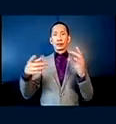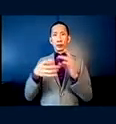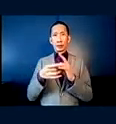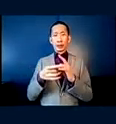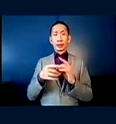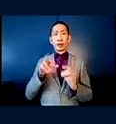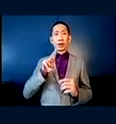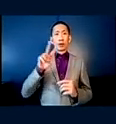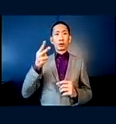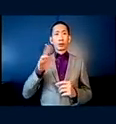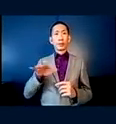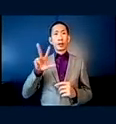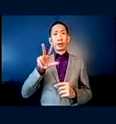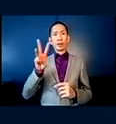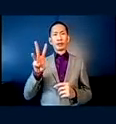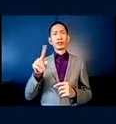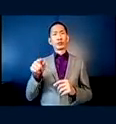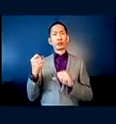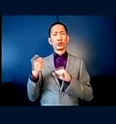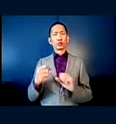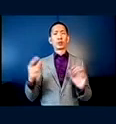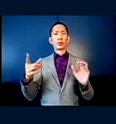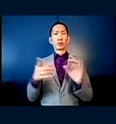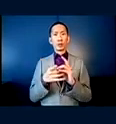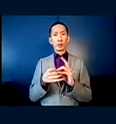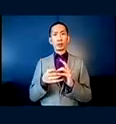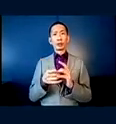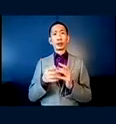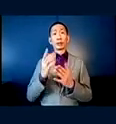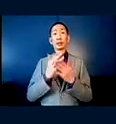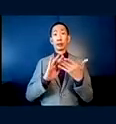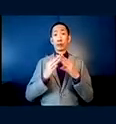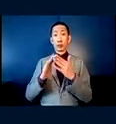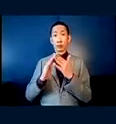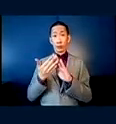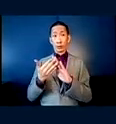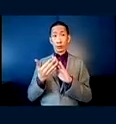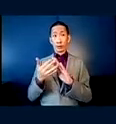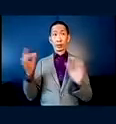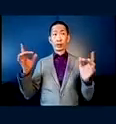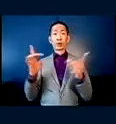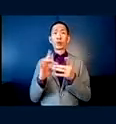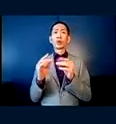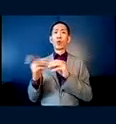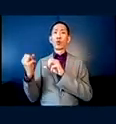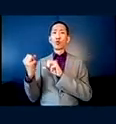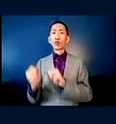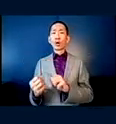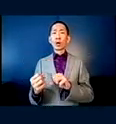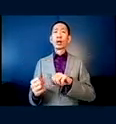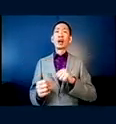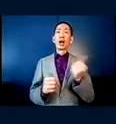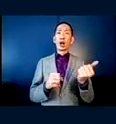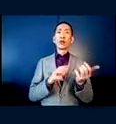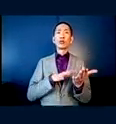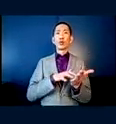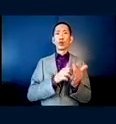THERE'S THIS CORRELATION. VERY STRONG. SOME COMMUNITIES THE CORRELATION IS STRONGER.